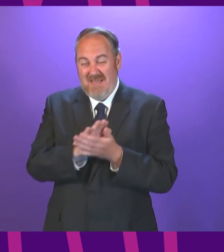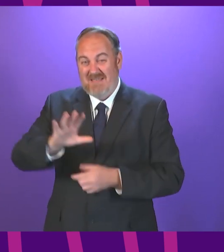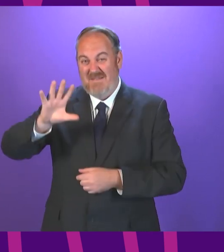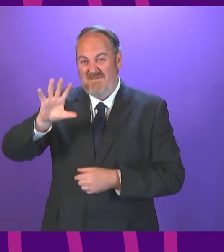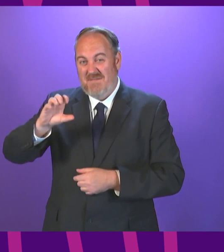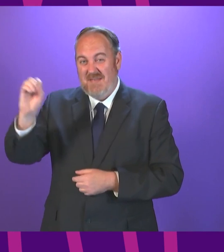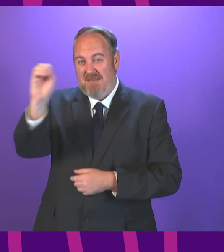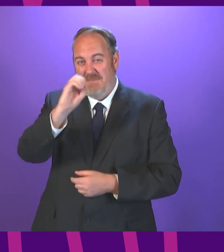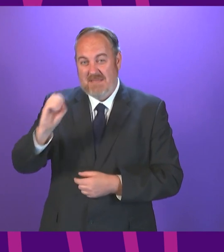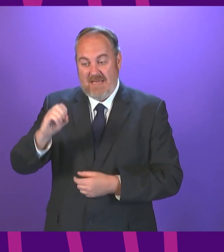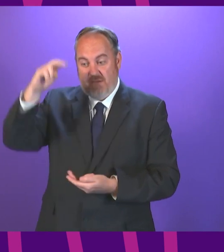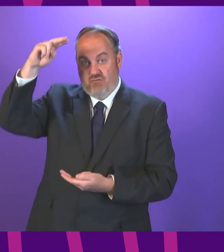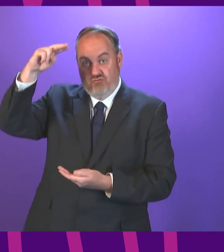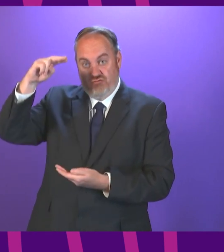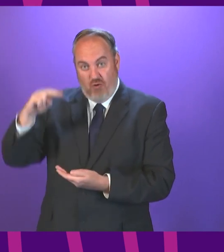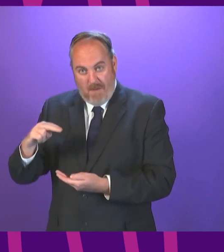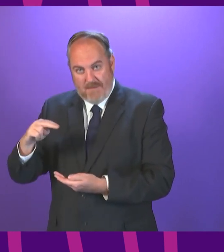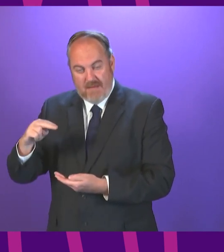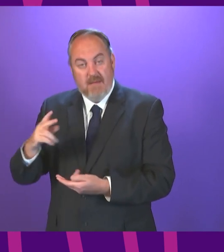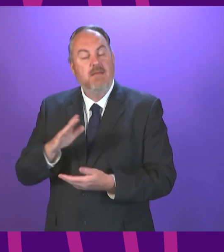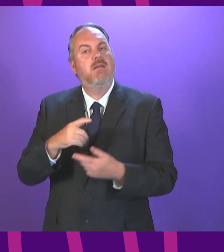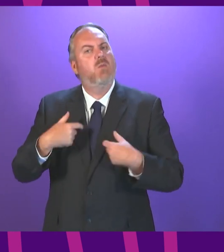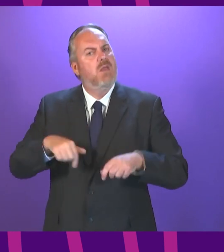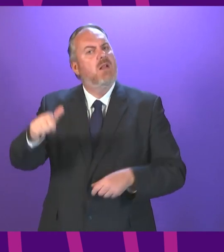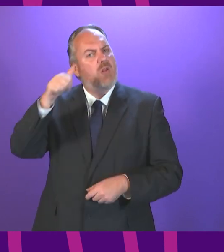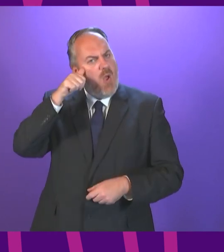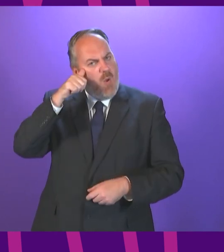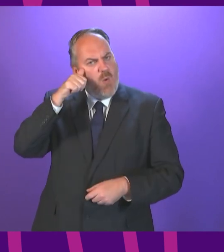That said, cases are still high—they are more than twice the level that they were